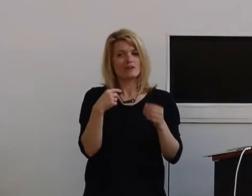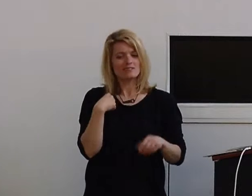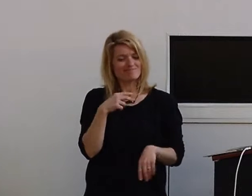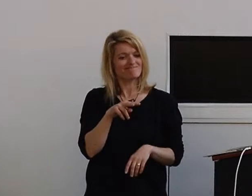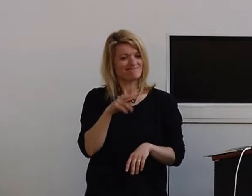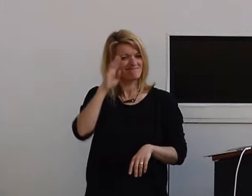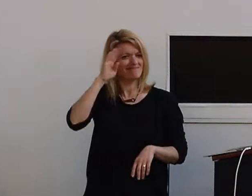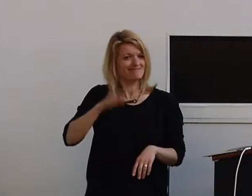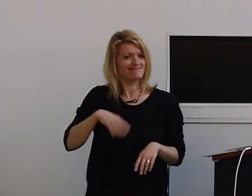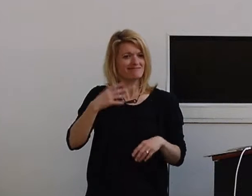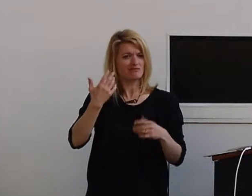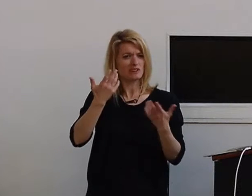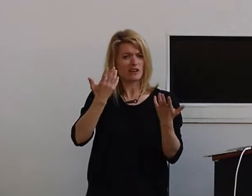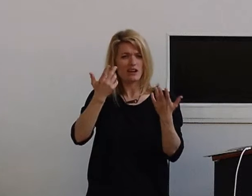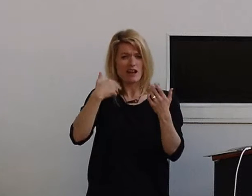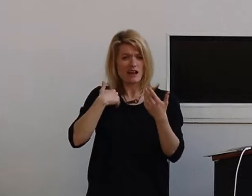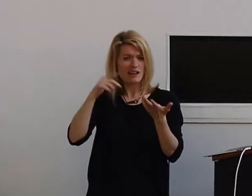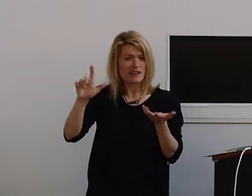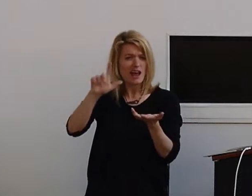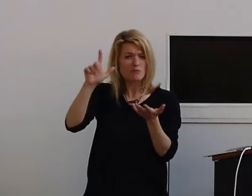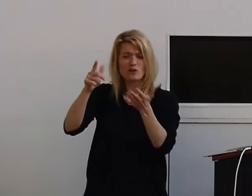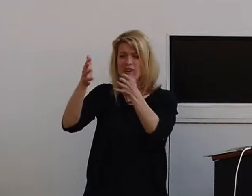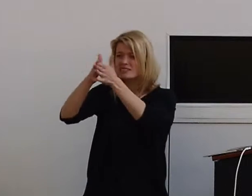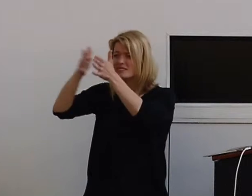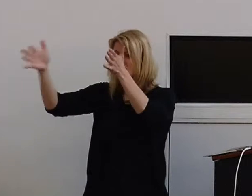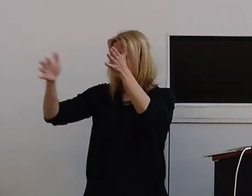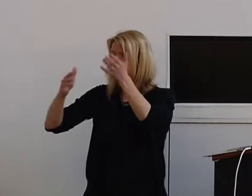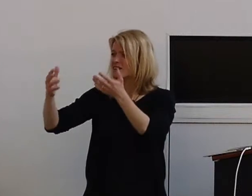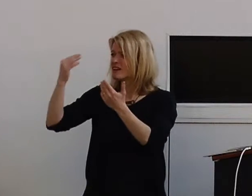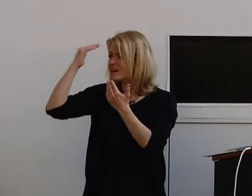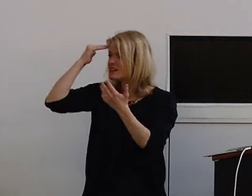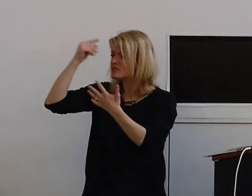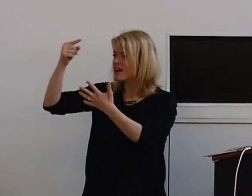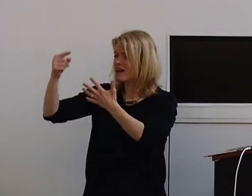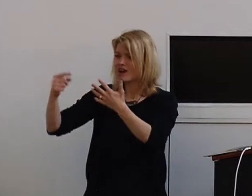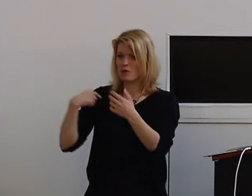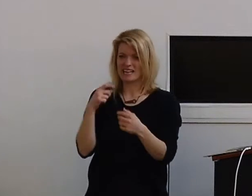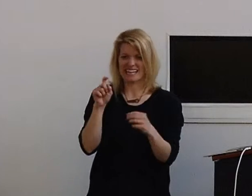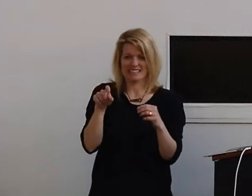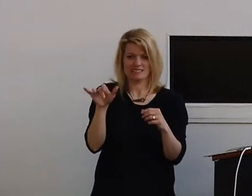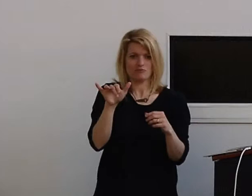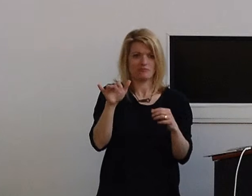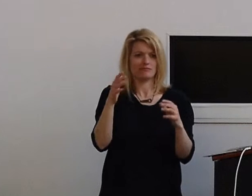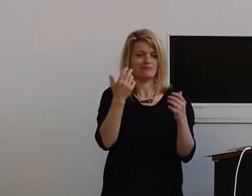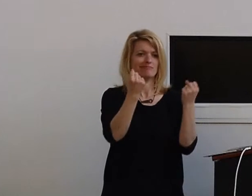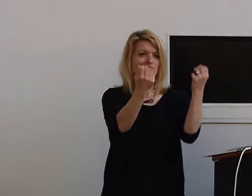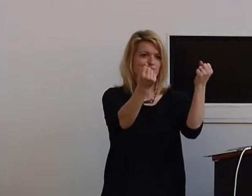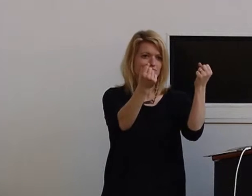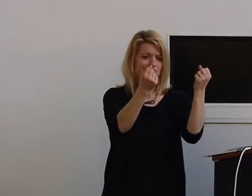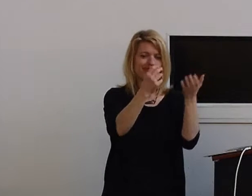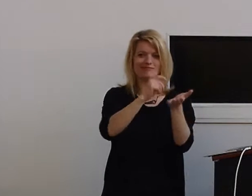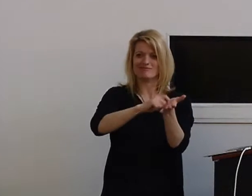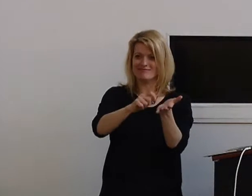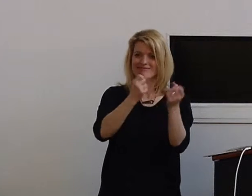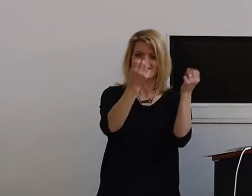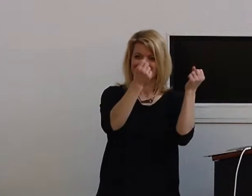When children are finished reading, they often seek more resources. And we can go to a library that is full of books in print.